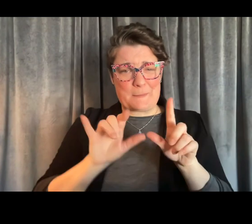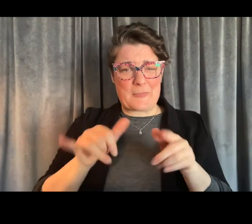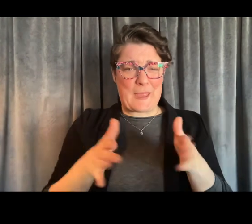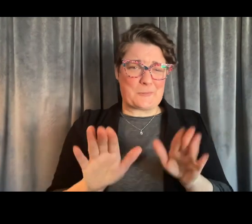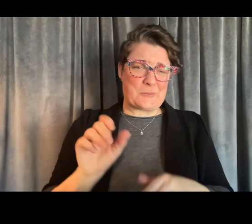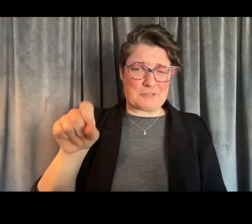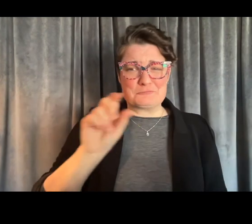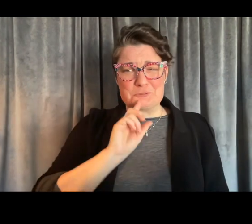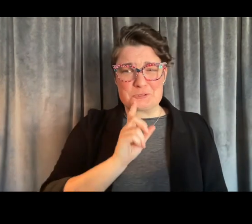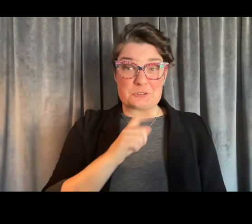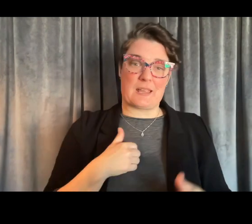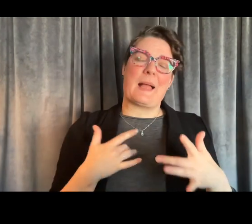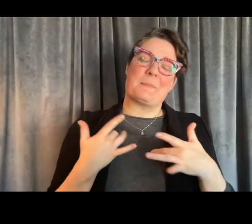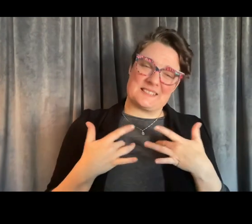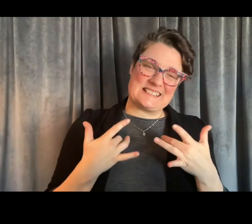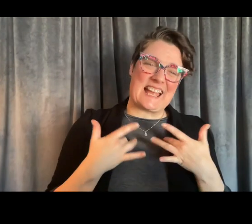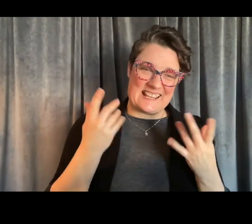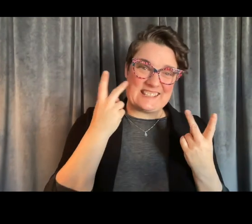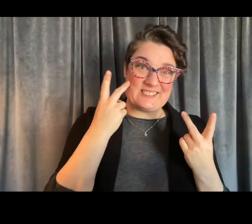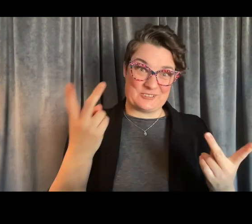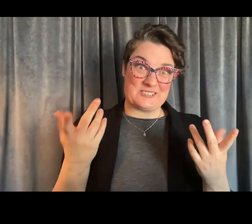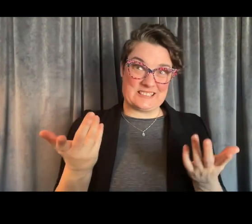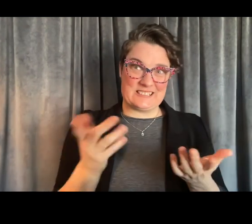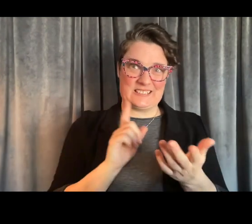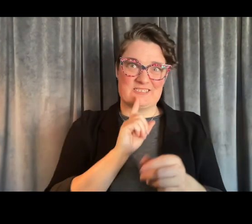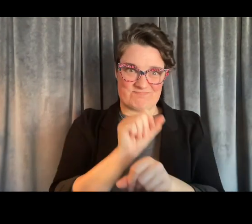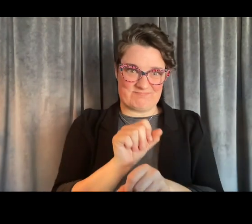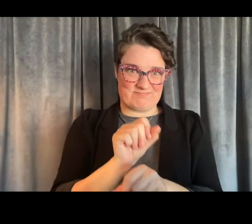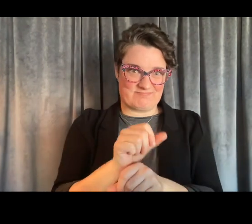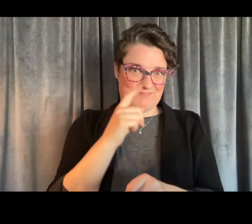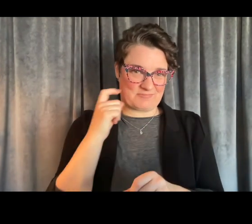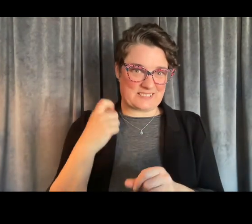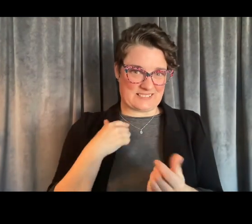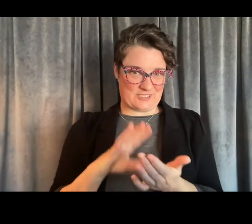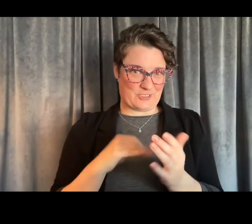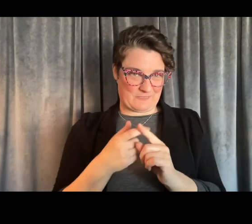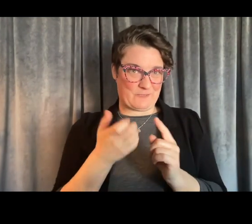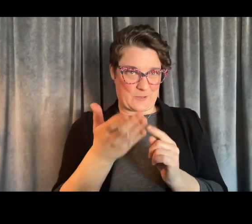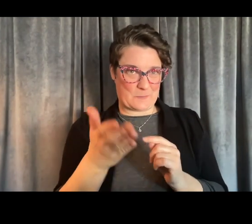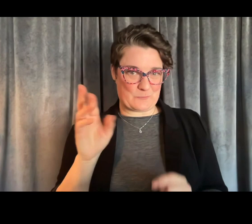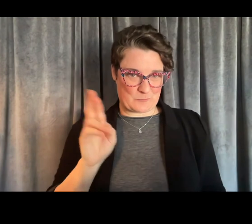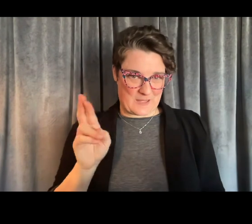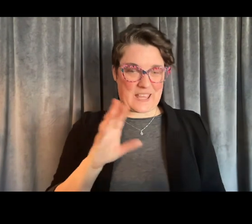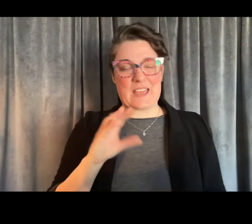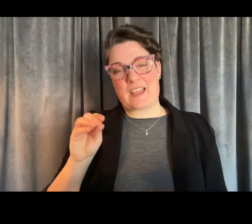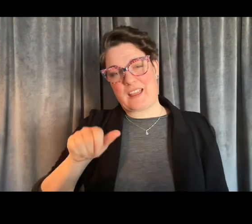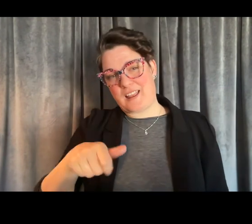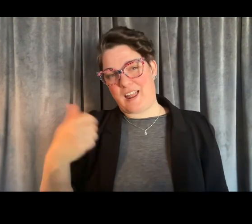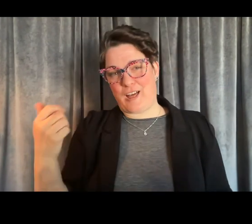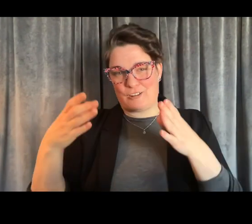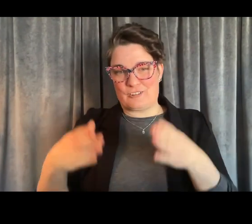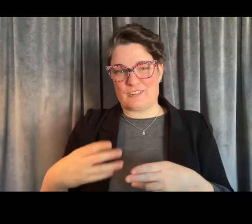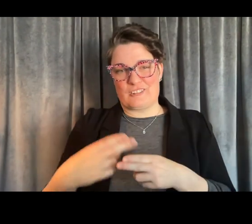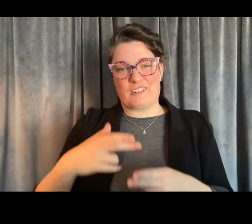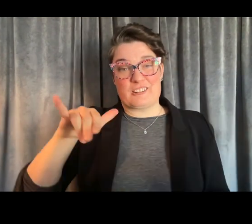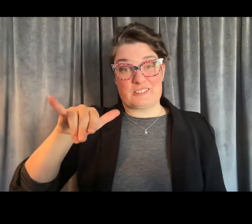I'm excited to see the reality cuz I've learned from you and from YA that it's